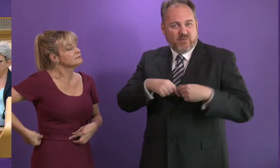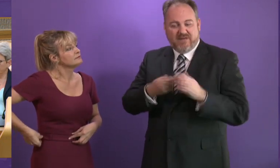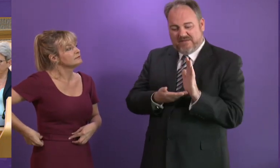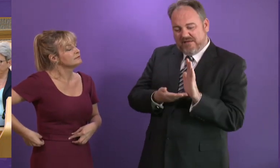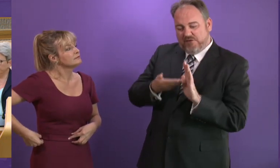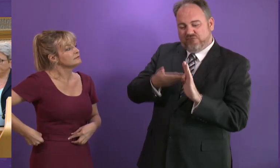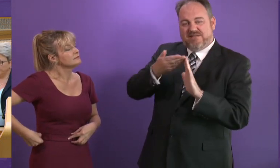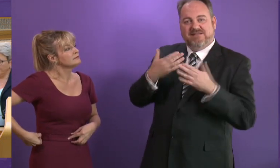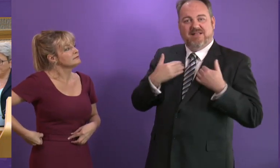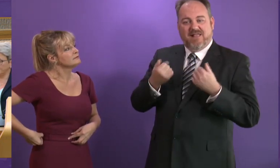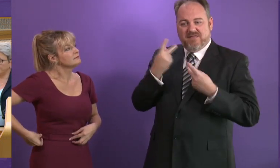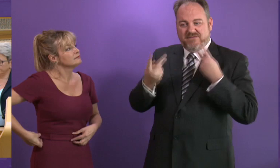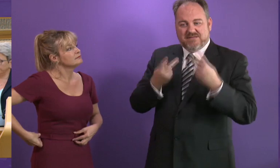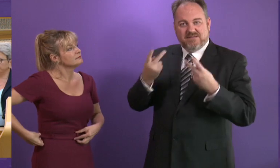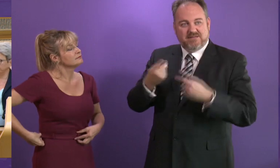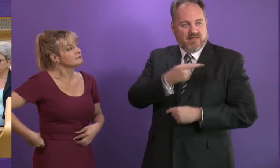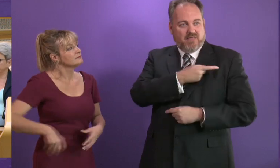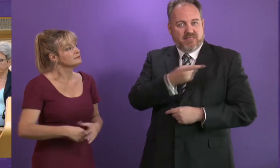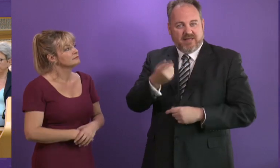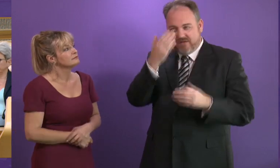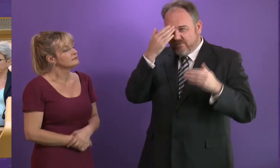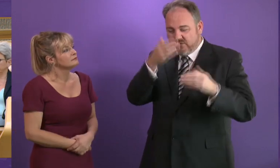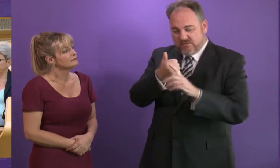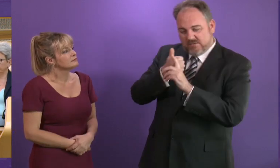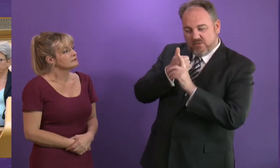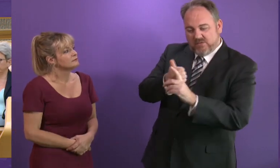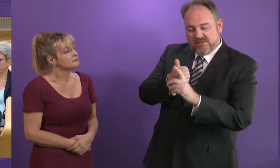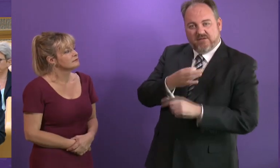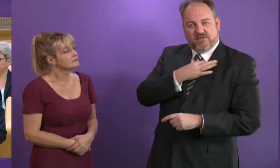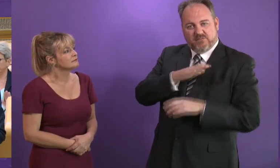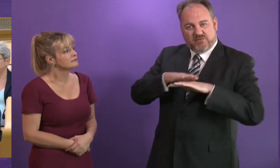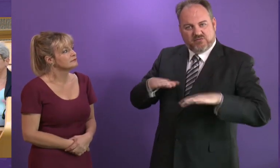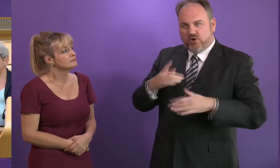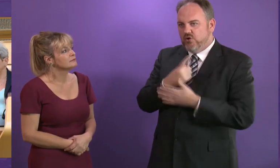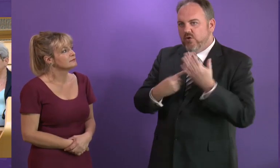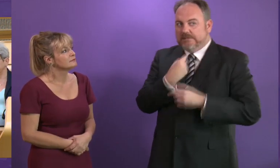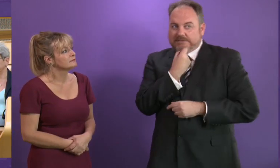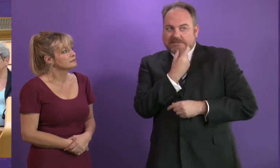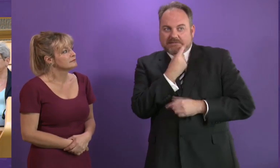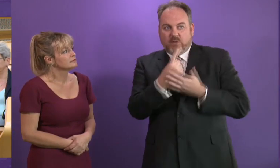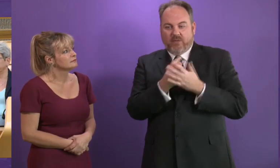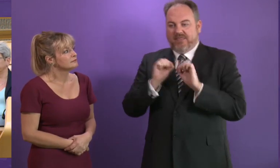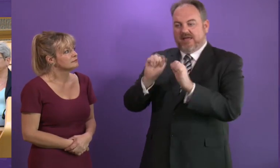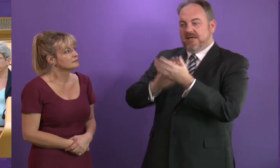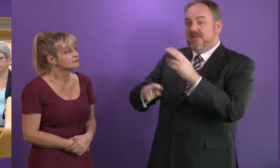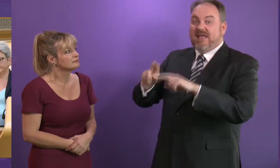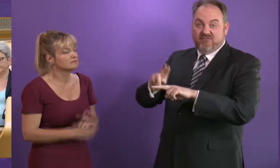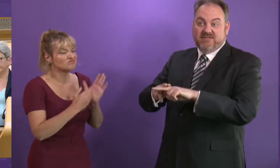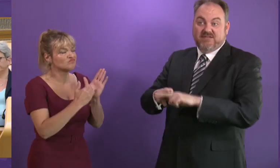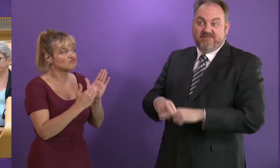visitors who would be concentrating on vulnerable children and not reporting on their parents.